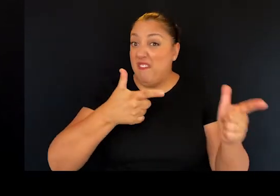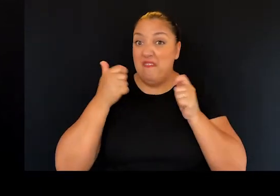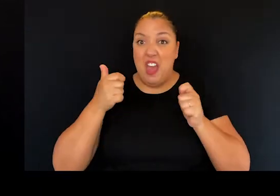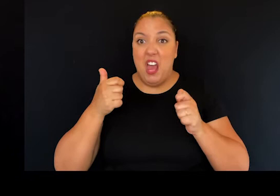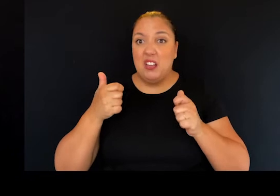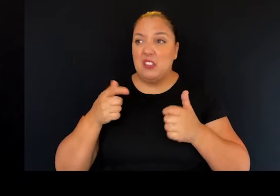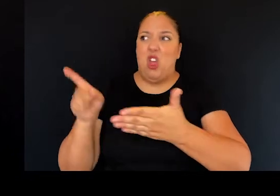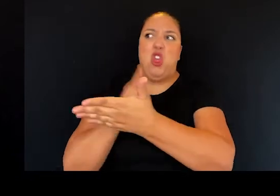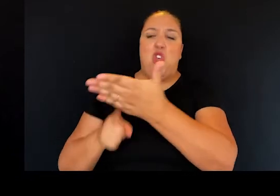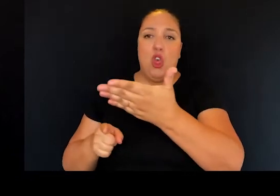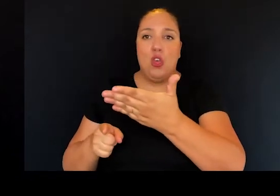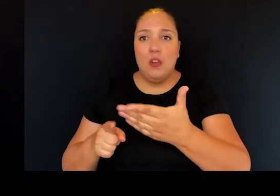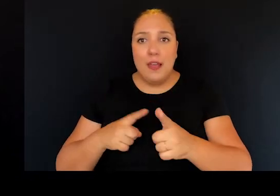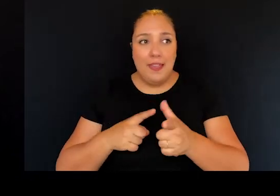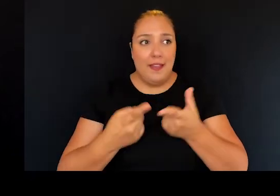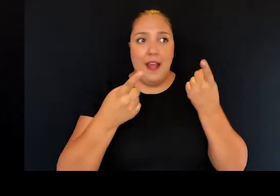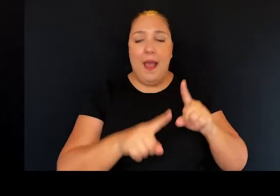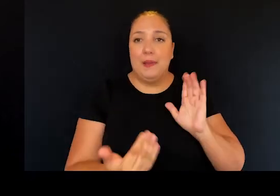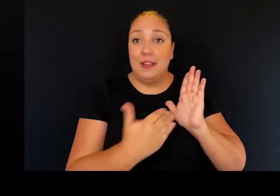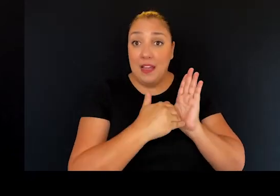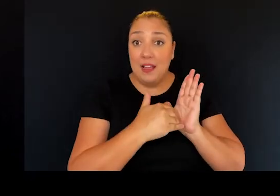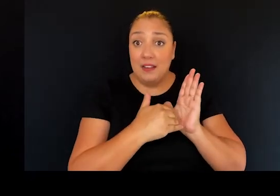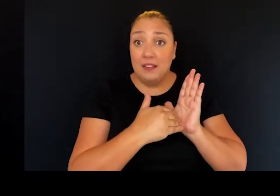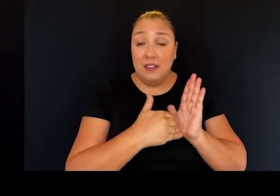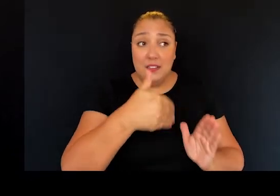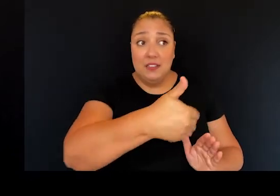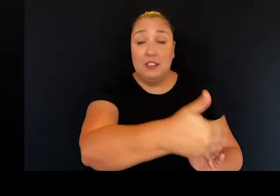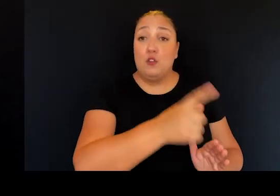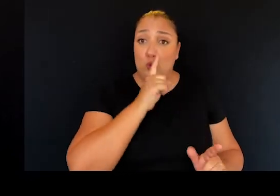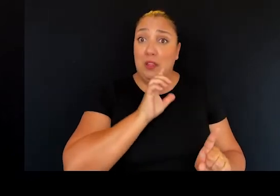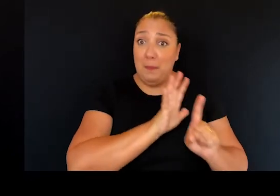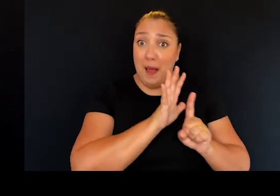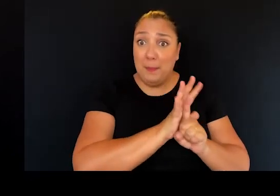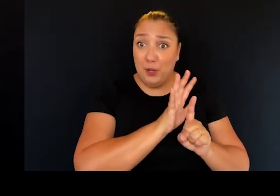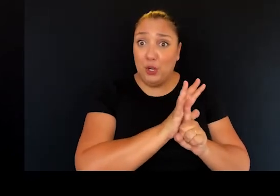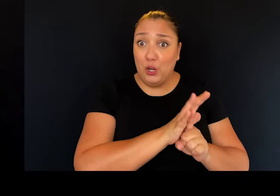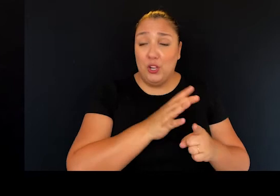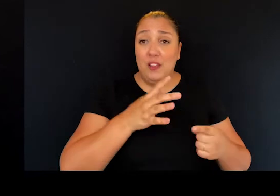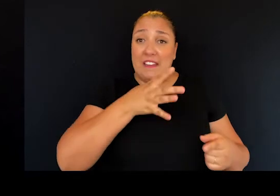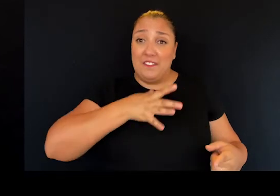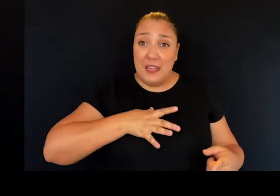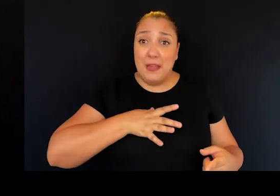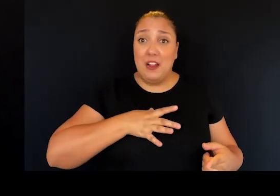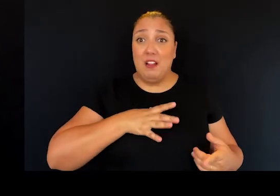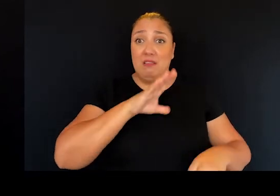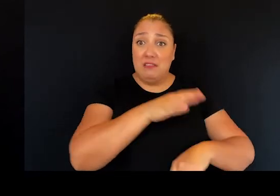A very popular female artist who is black. She made another mistake.